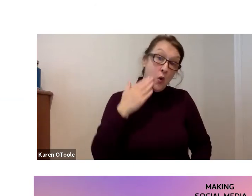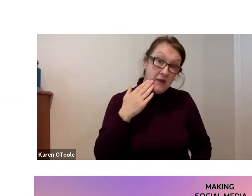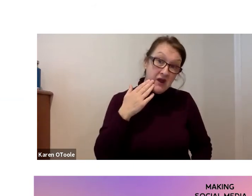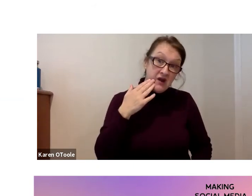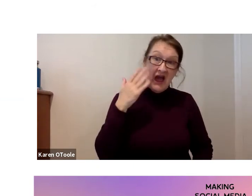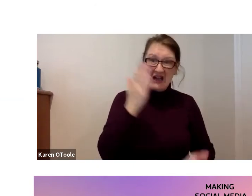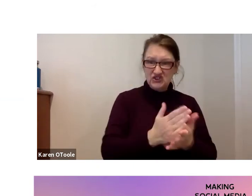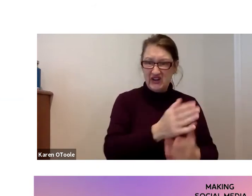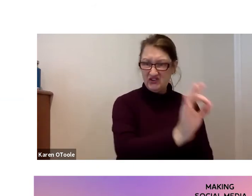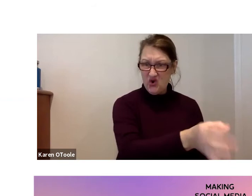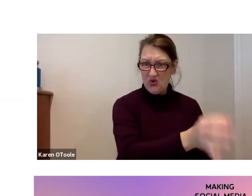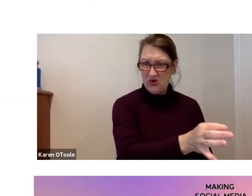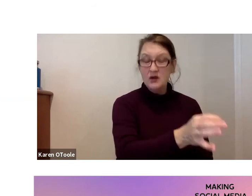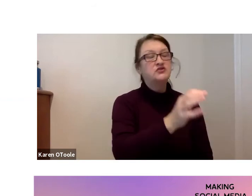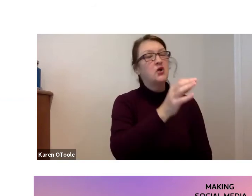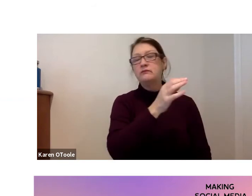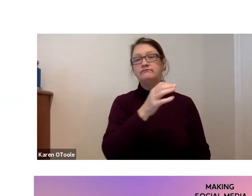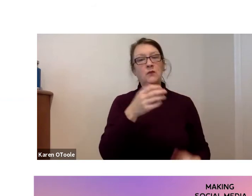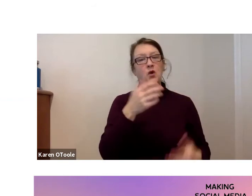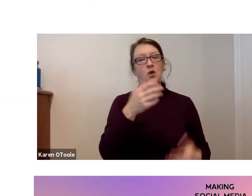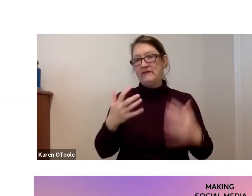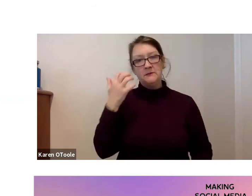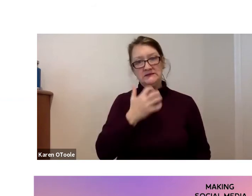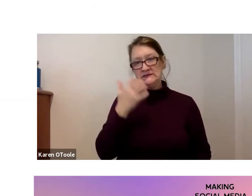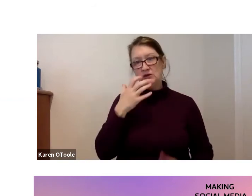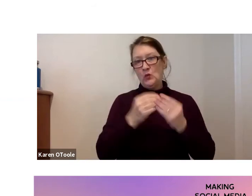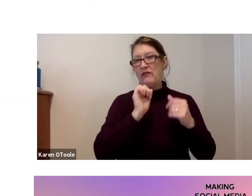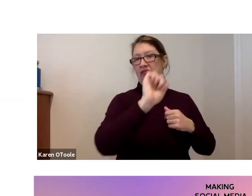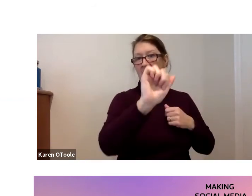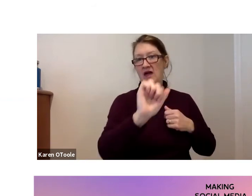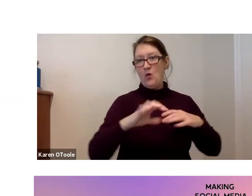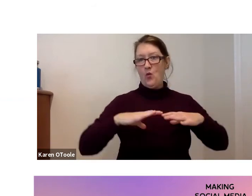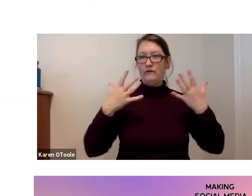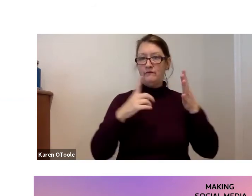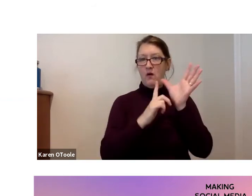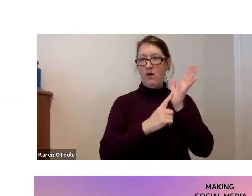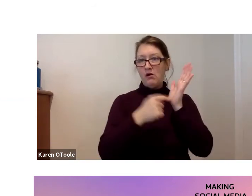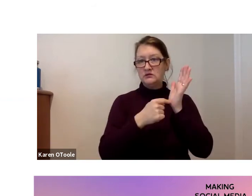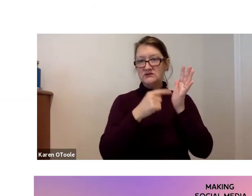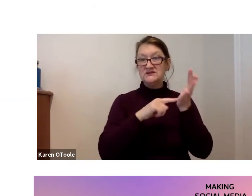Again, you cannot rely on them. It is also to do with AI, the technology is not there yet.